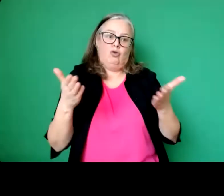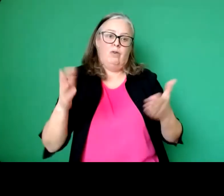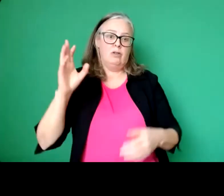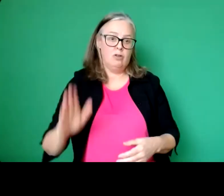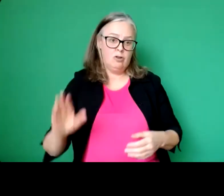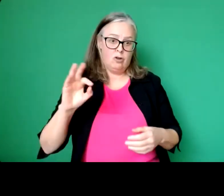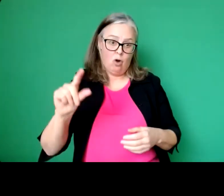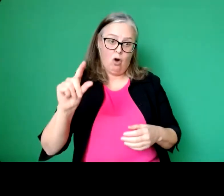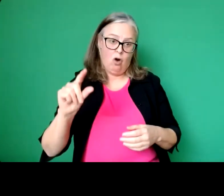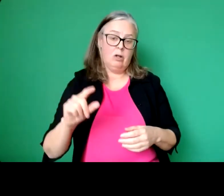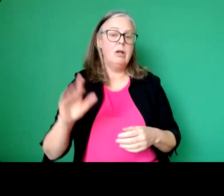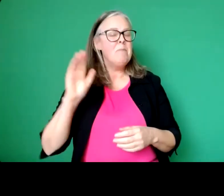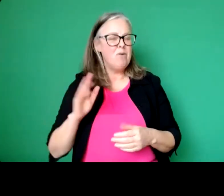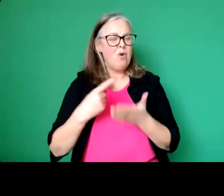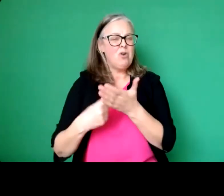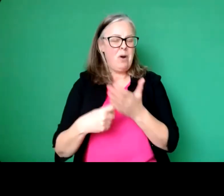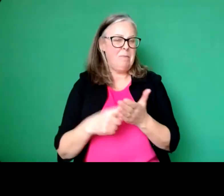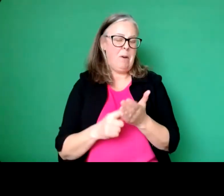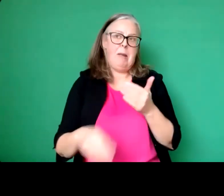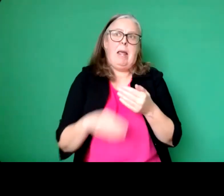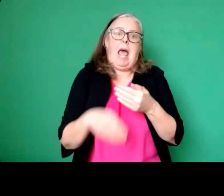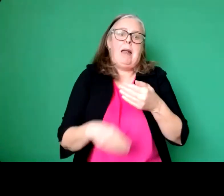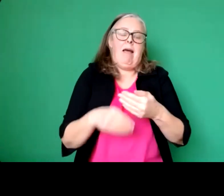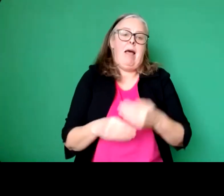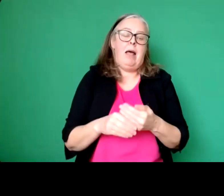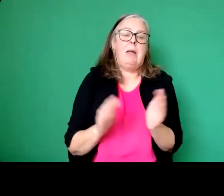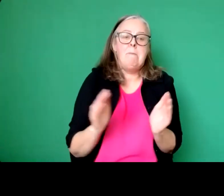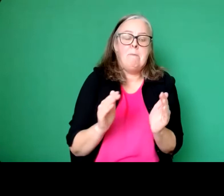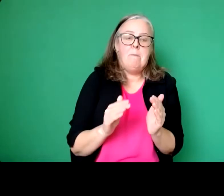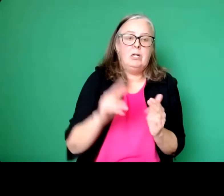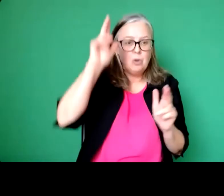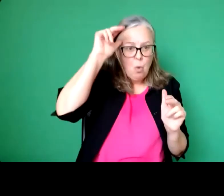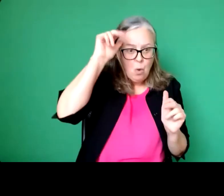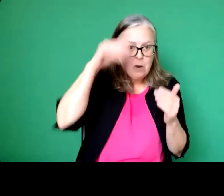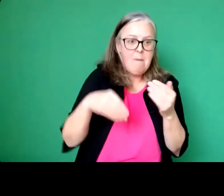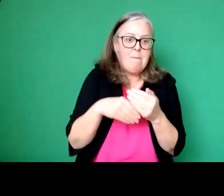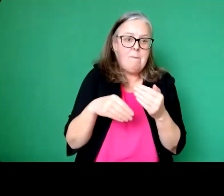including miniature ponies or horses or something but that seems to have gone by the wayside so it's